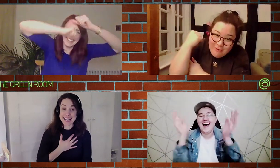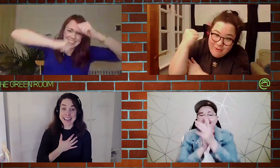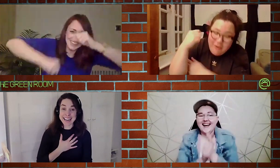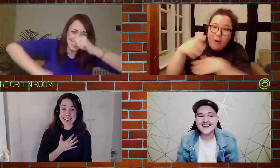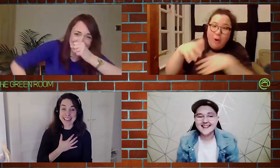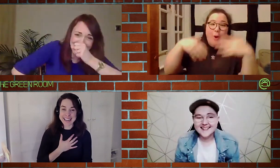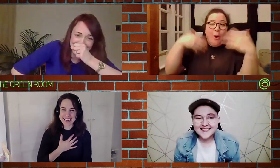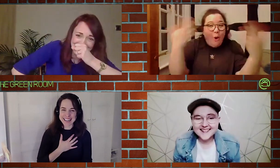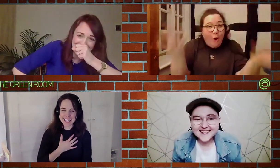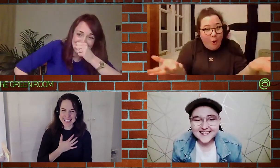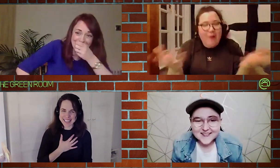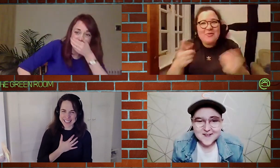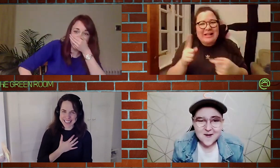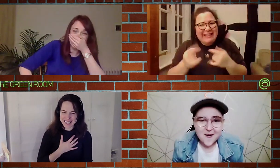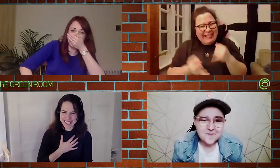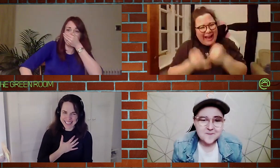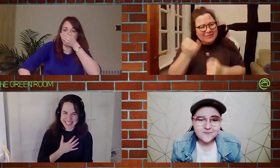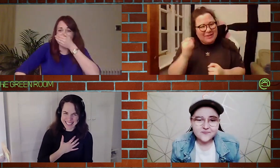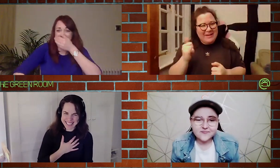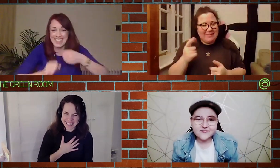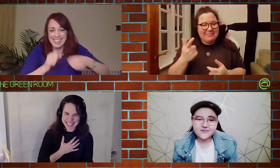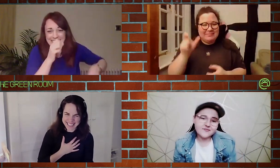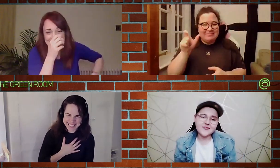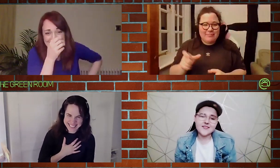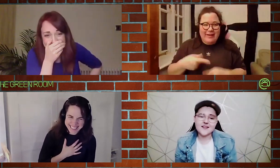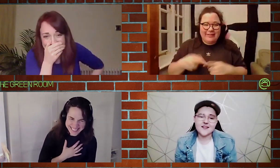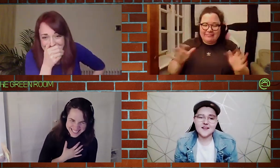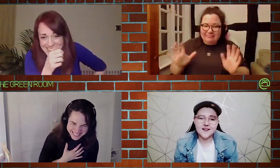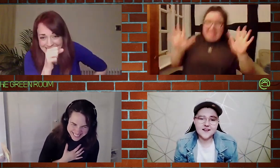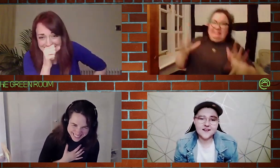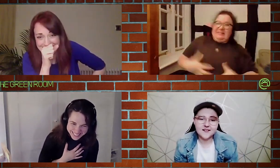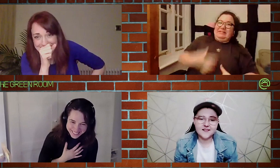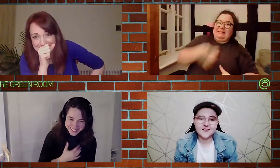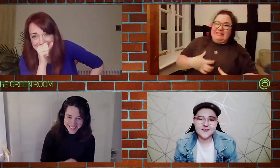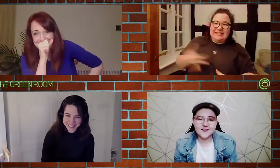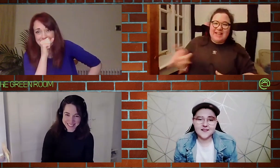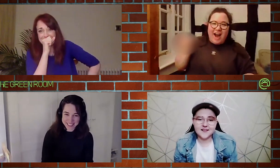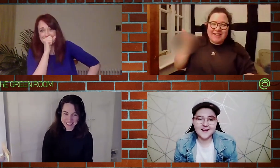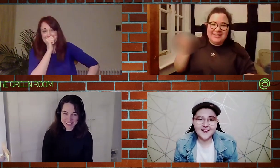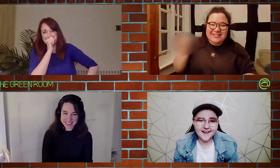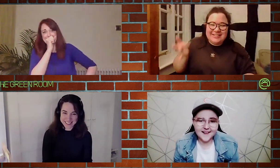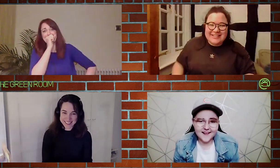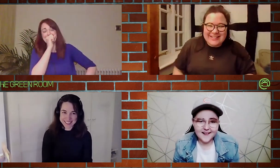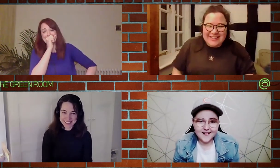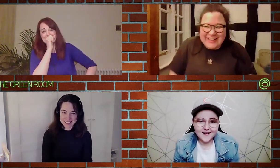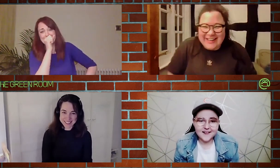or Irn Bru. I like the sign for that. Or, maybe people are a bit shocked but